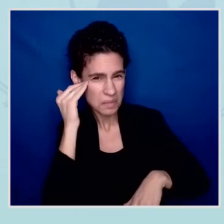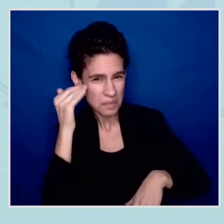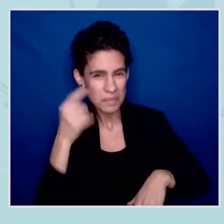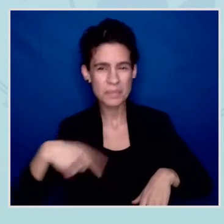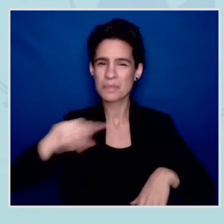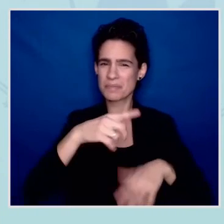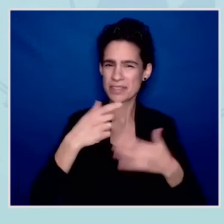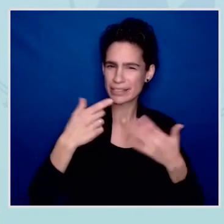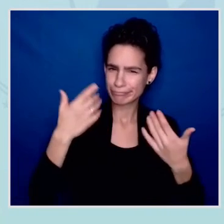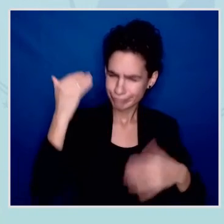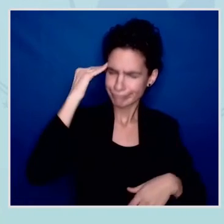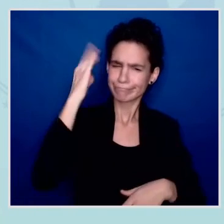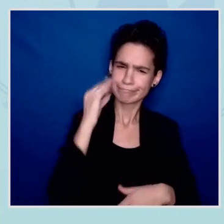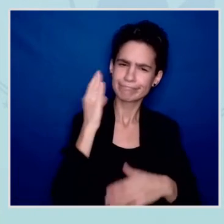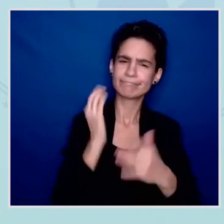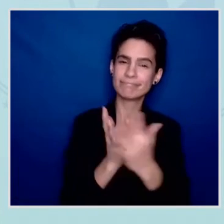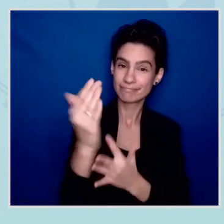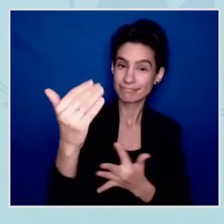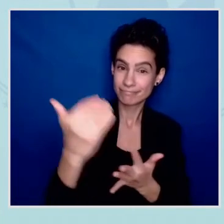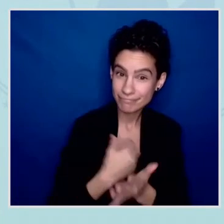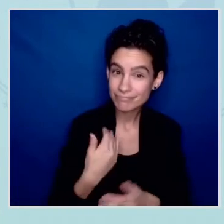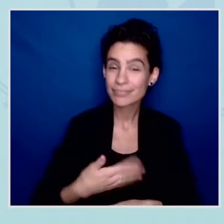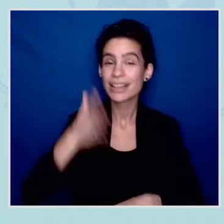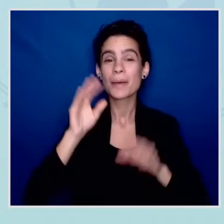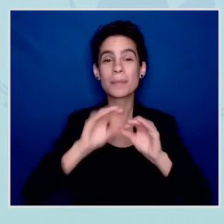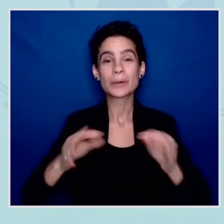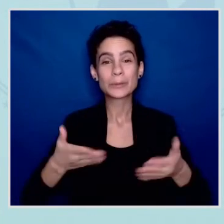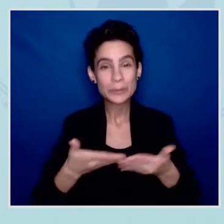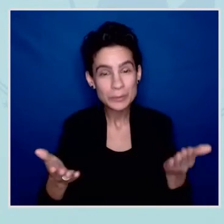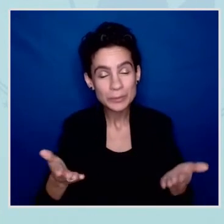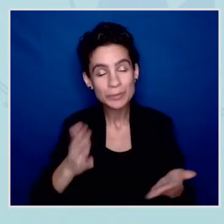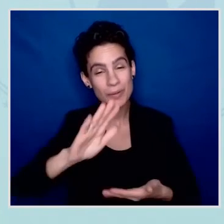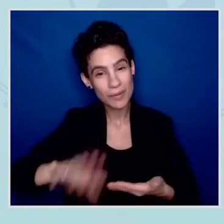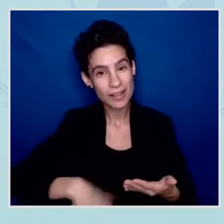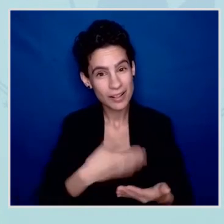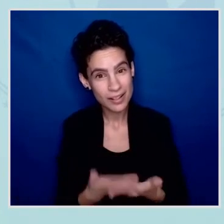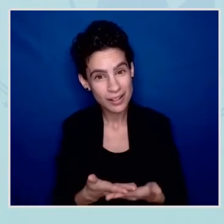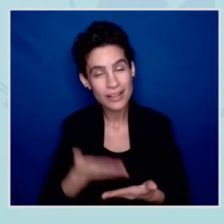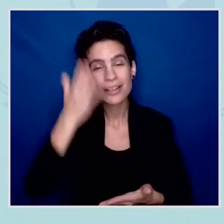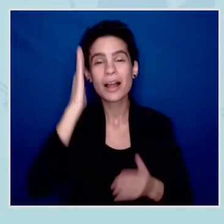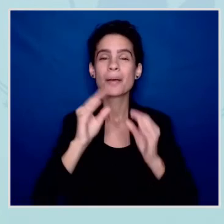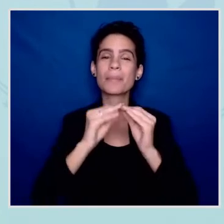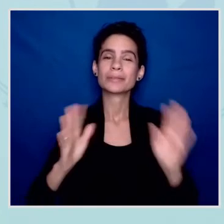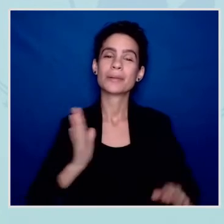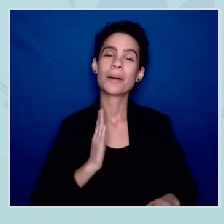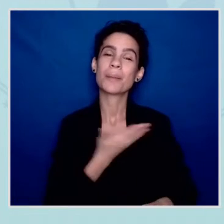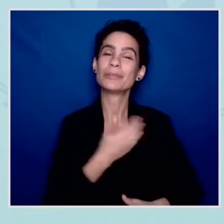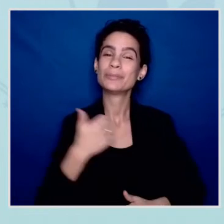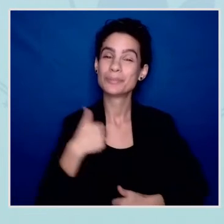TO GET THROUGH THIS. HELP IS ON THE WAY. THESE PEOPLE KNOW WHAT THEY ARE